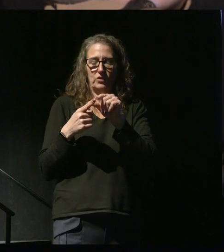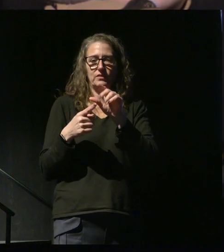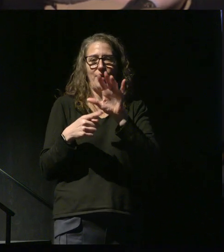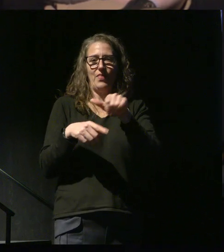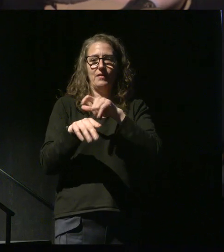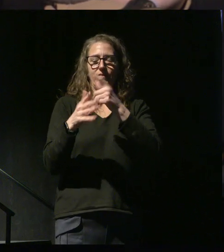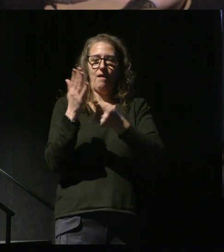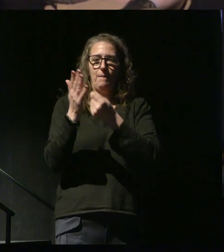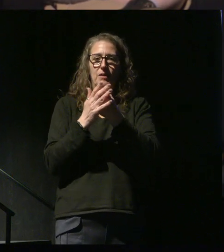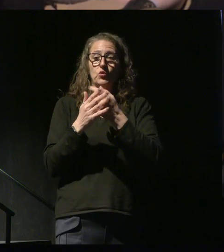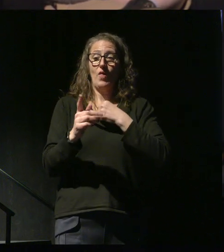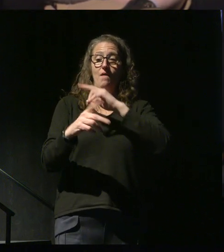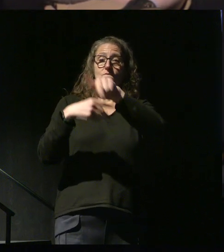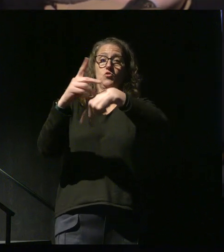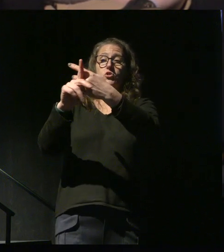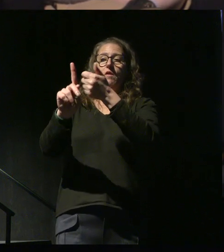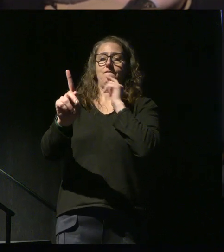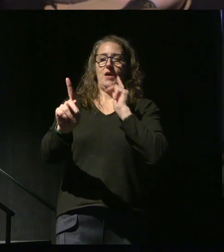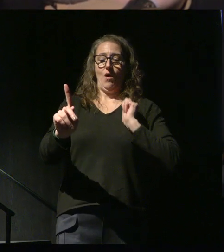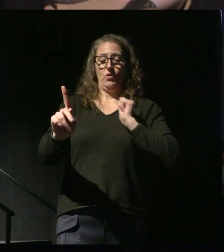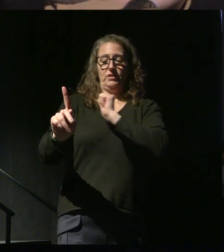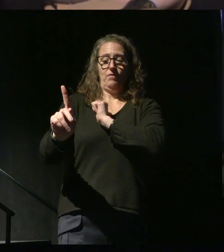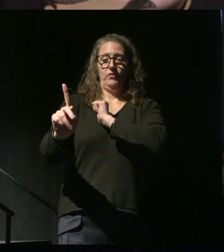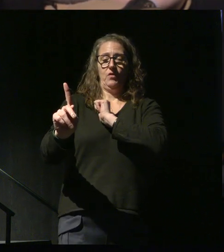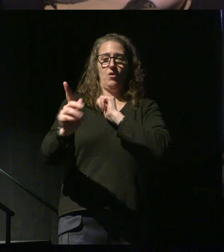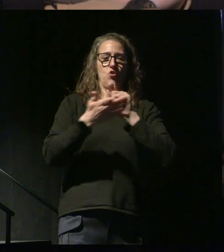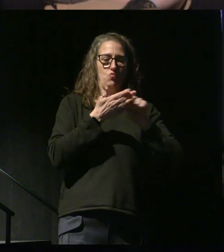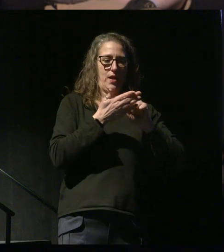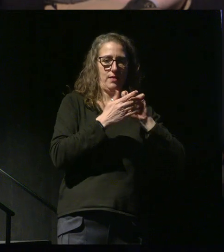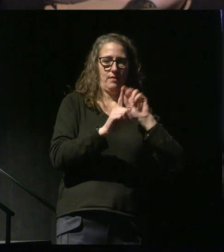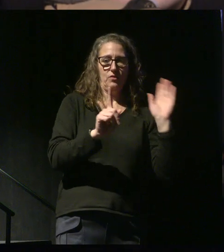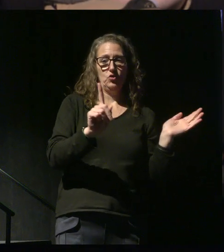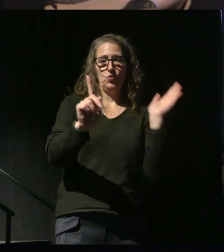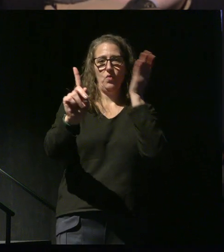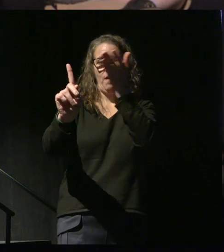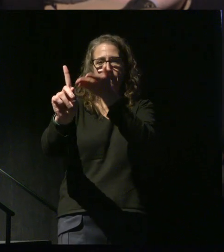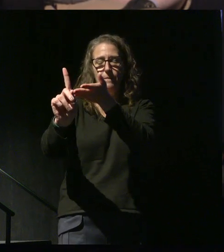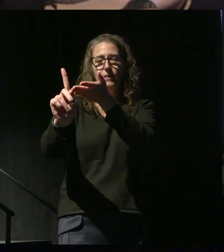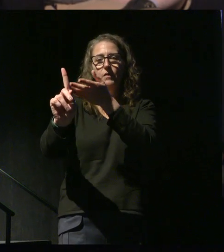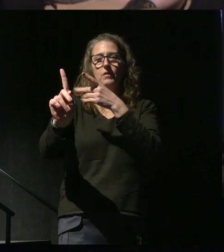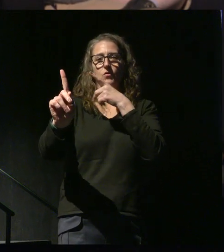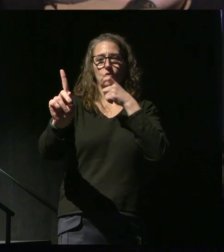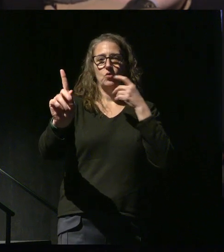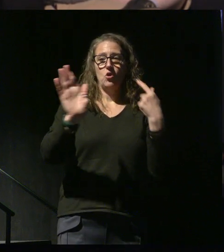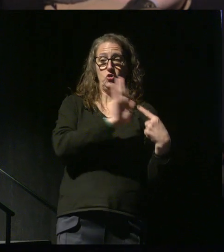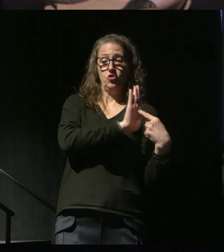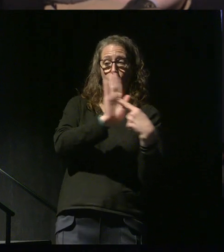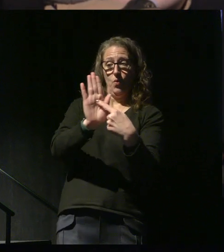Version of us who needed this written and said, and articulated and documented and put out there.